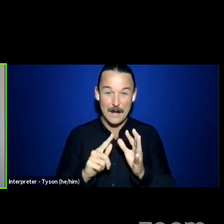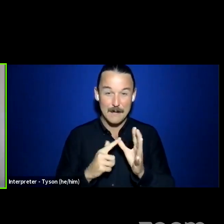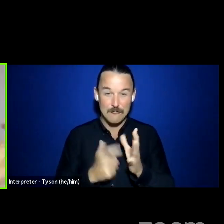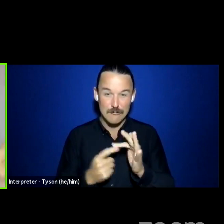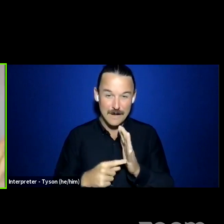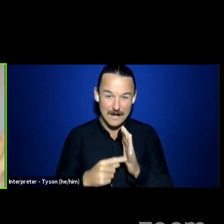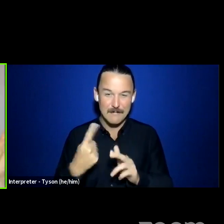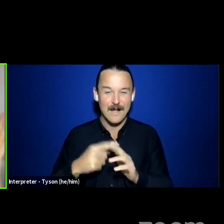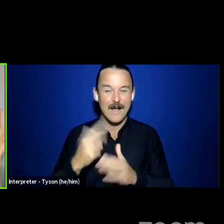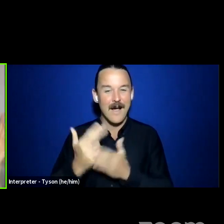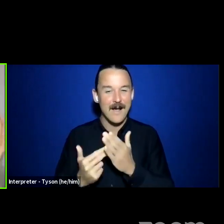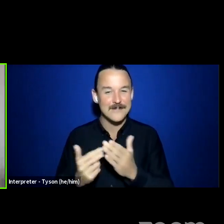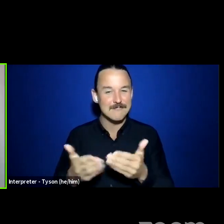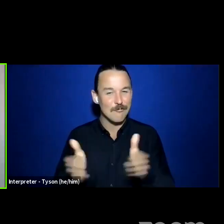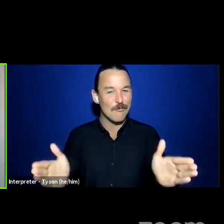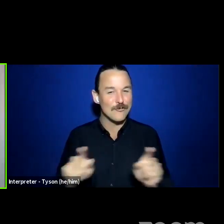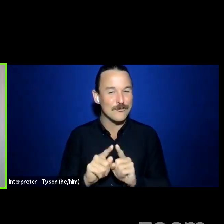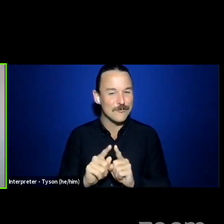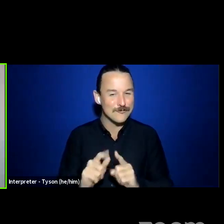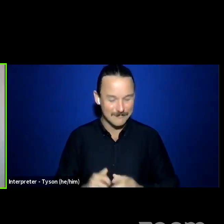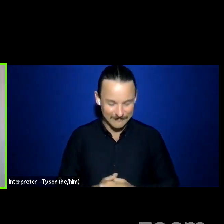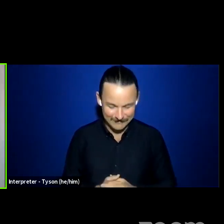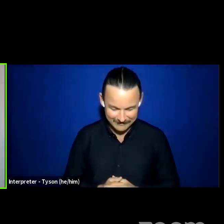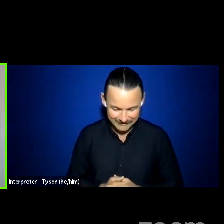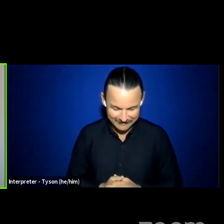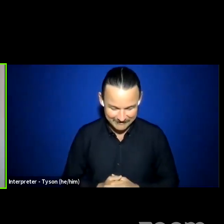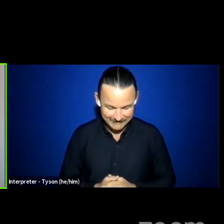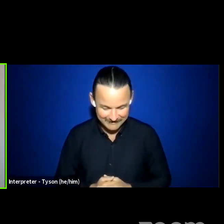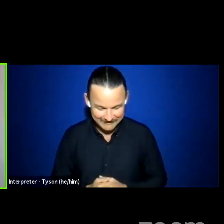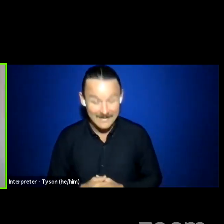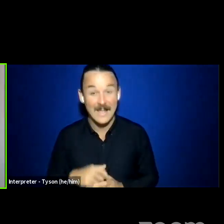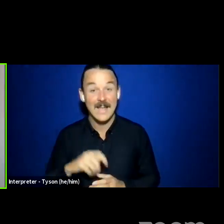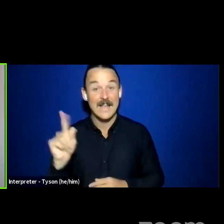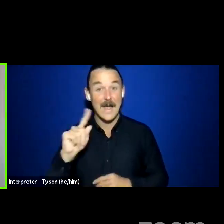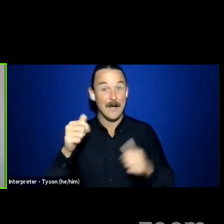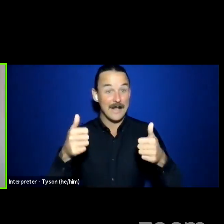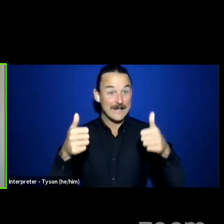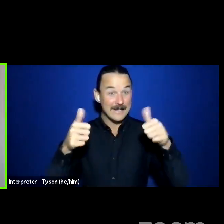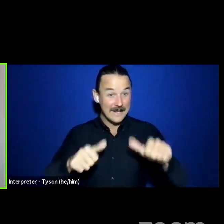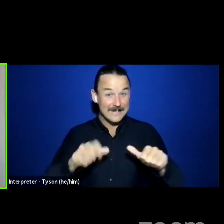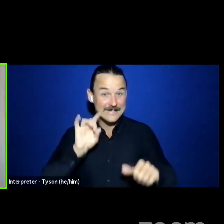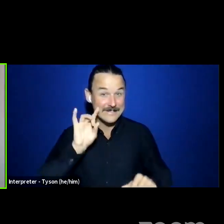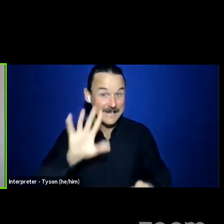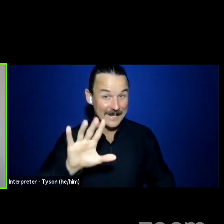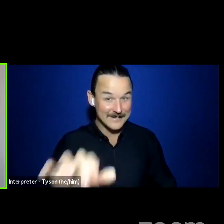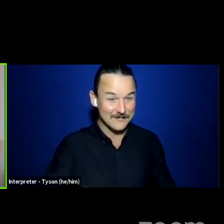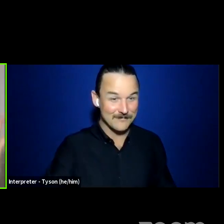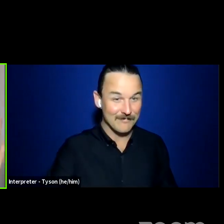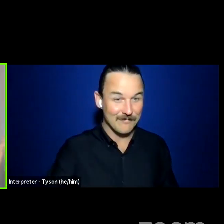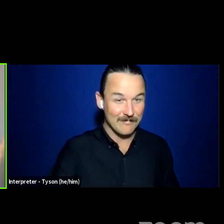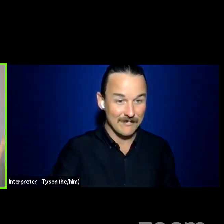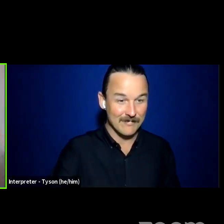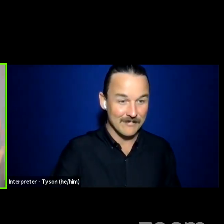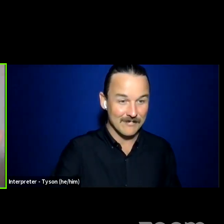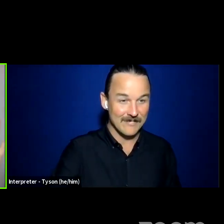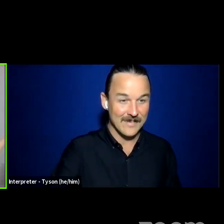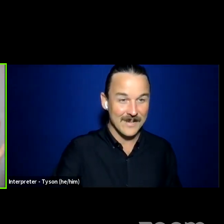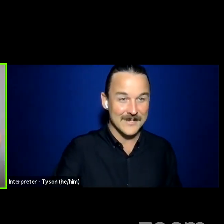optimal broadly as well, so please check out the people of cover please check out the people have covered. All right, it's time for All right, it's time for our next 10 finalists that song is going next 10 finalists that song is going to be stuck in my head.